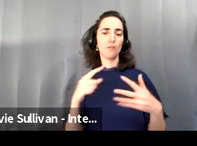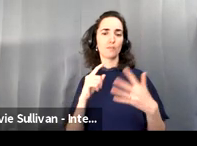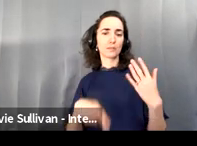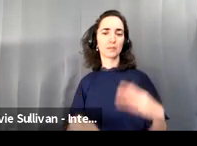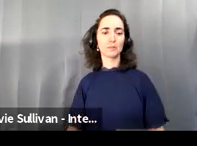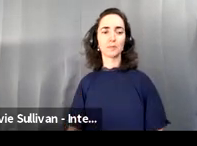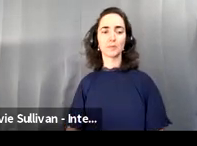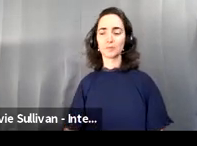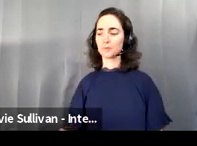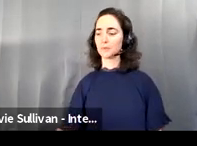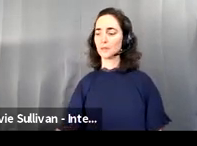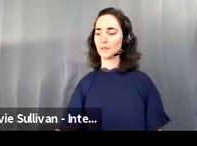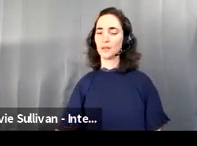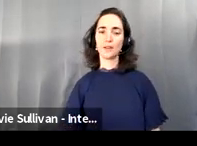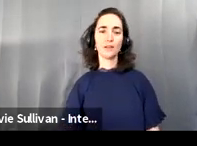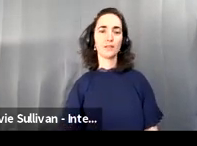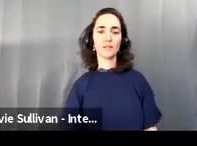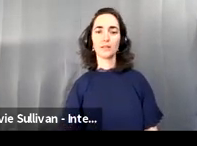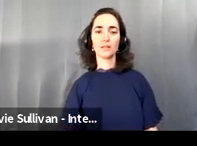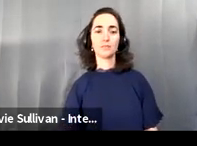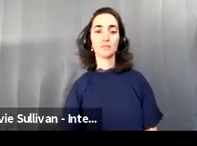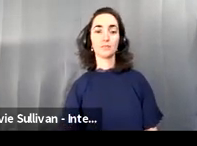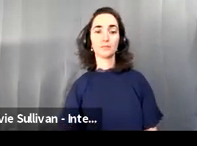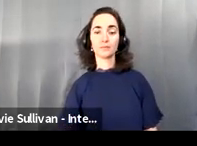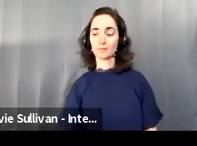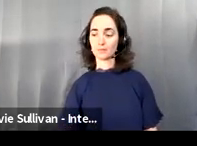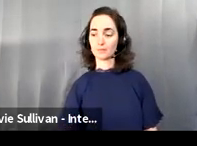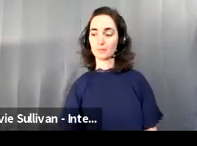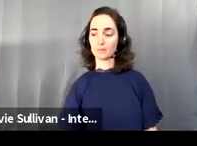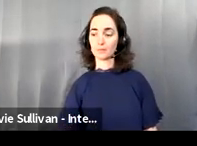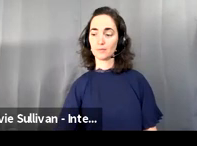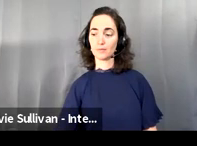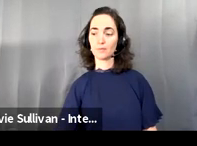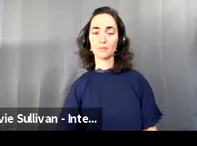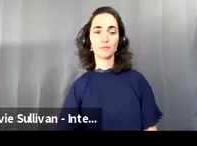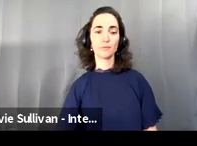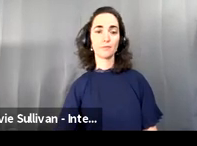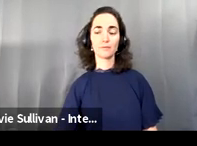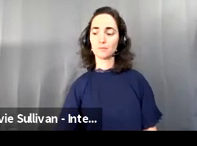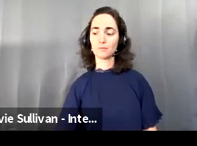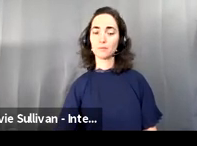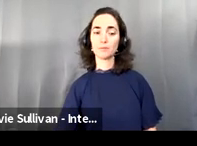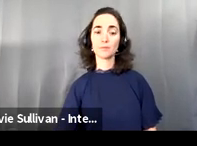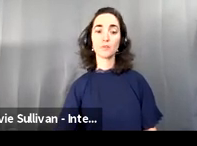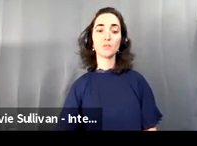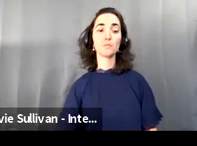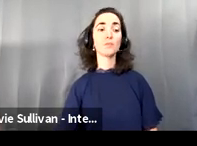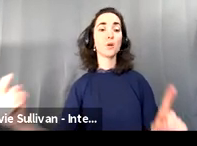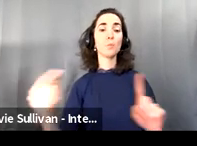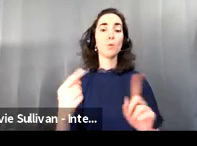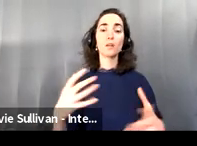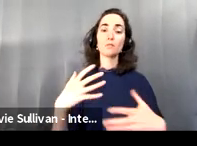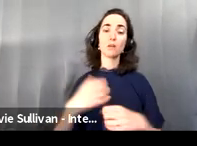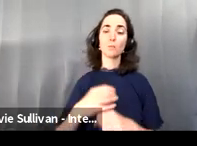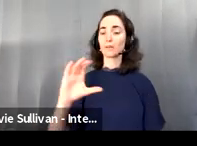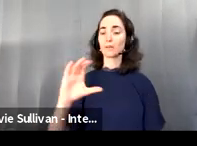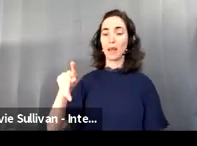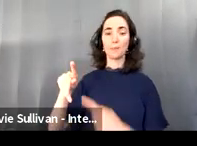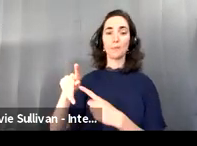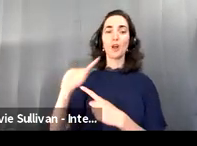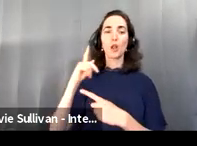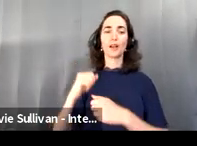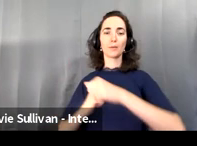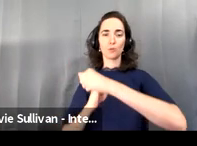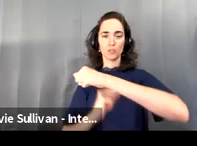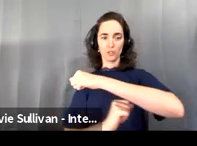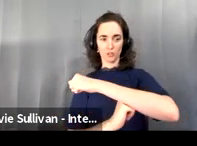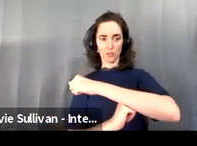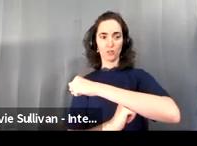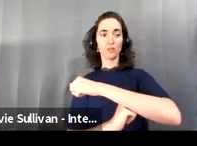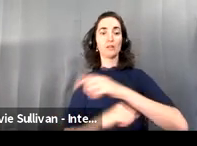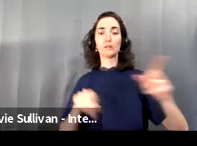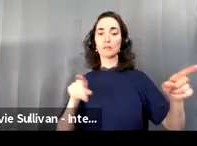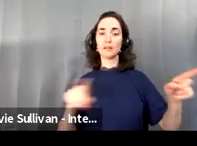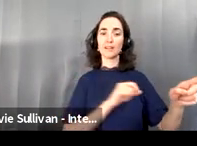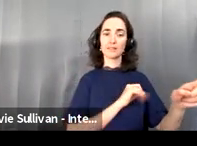Okay and summary cap is a bridge to span differences, and assist with communications between staff, and consumers.